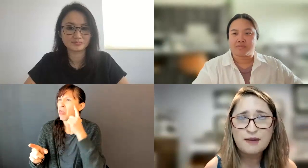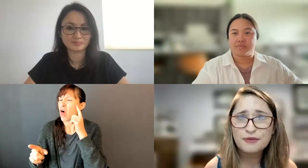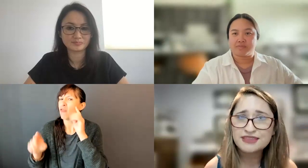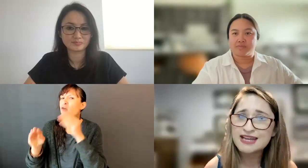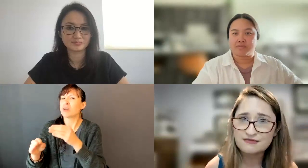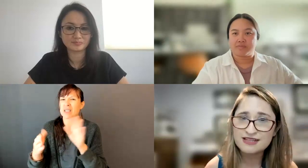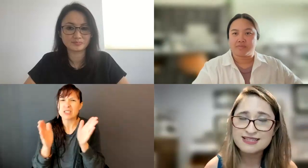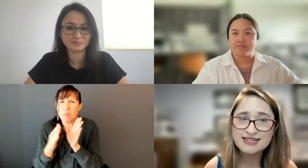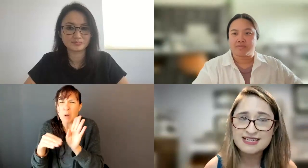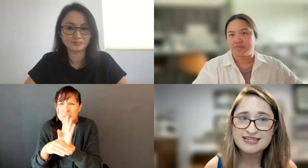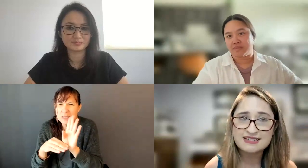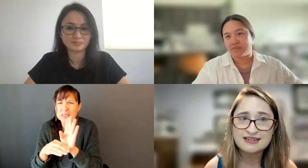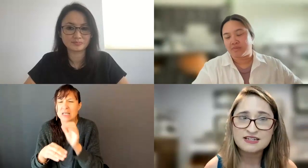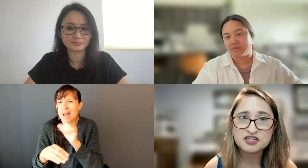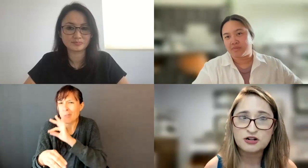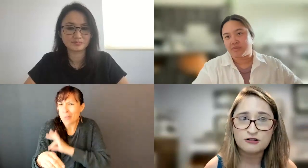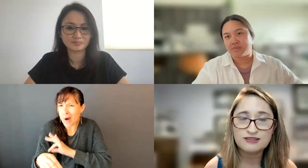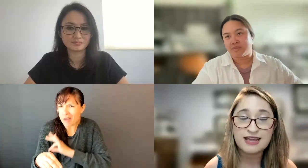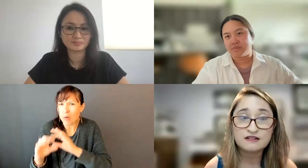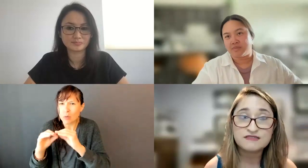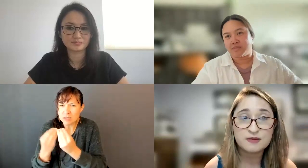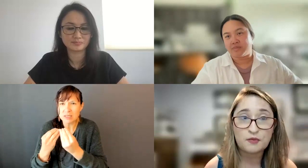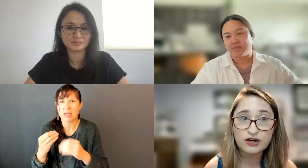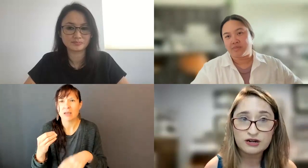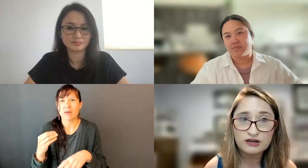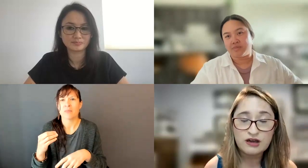but they really did need an additional layer of support.